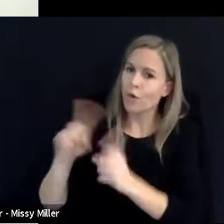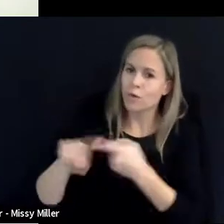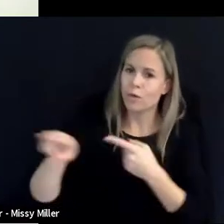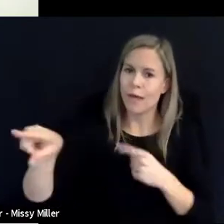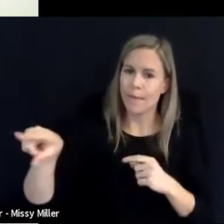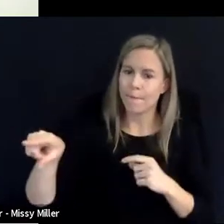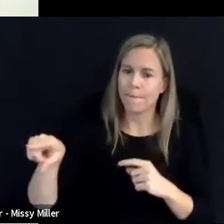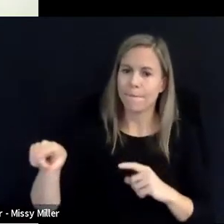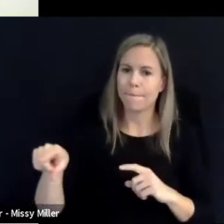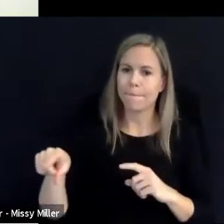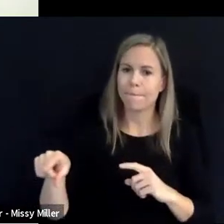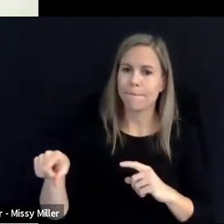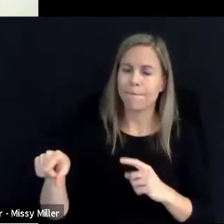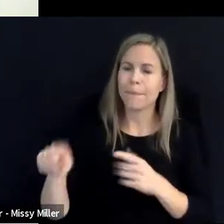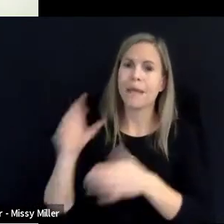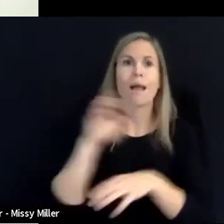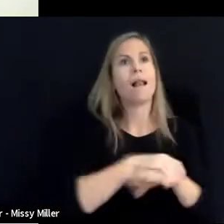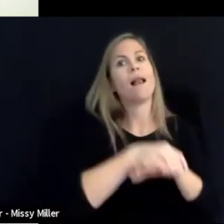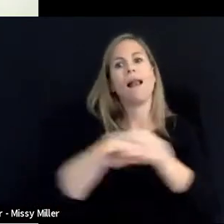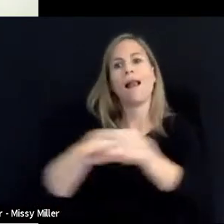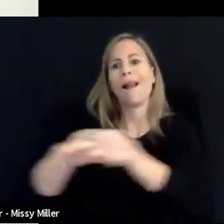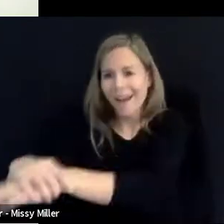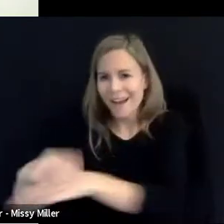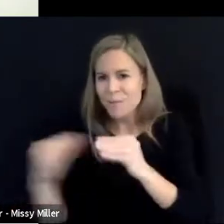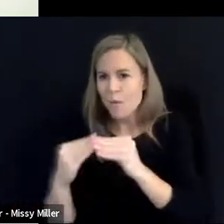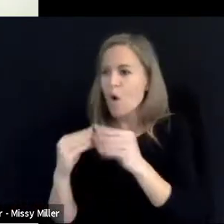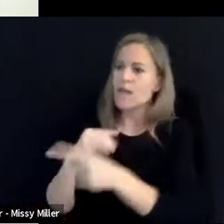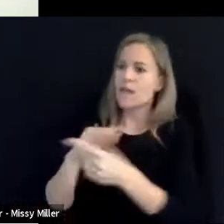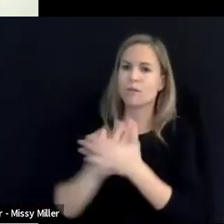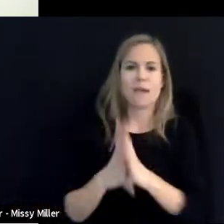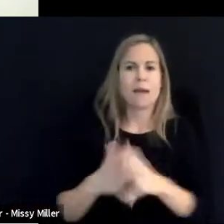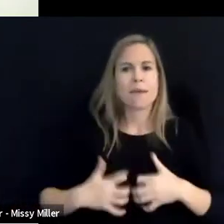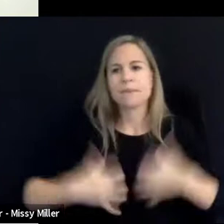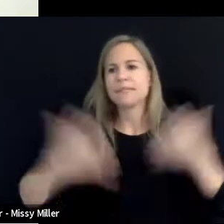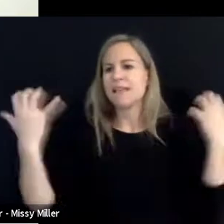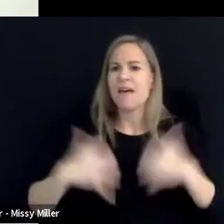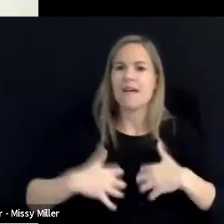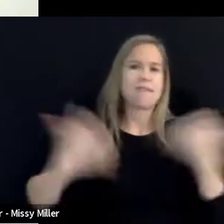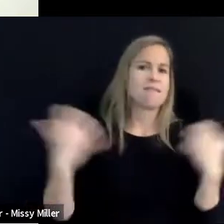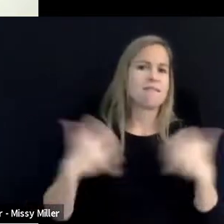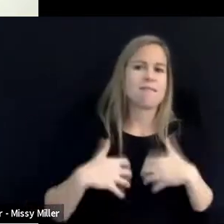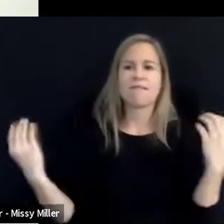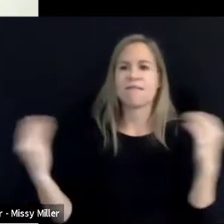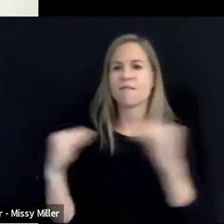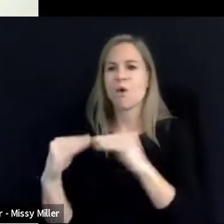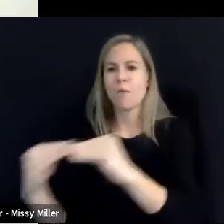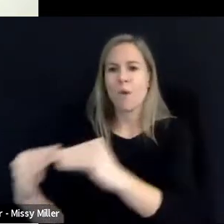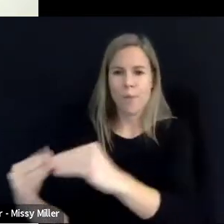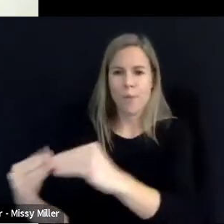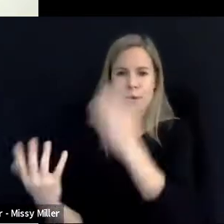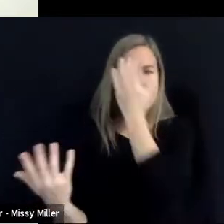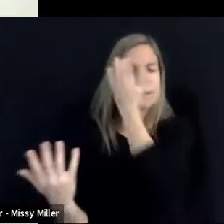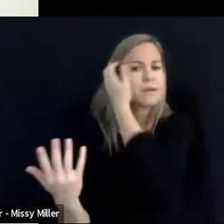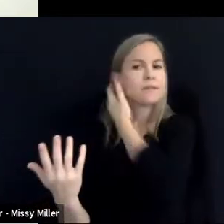And he kept pulling me and getting more and more upset, and yeah, have a bit of a meltdown or tantrum.